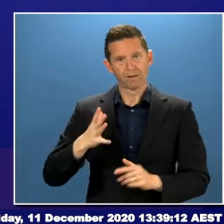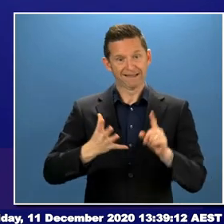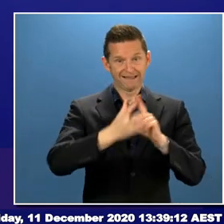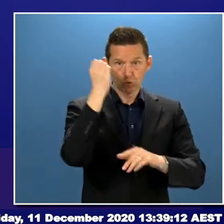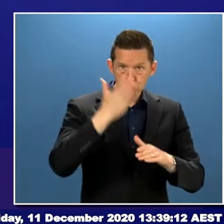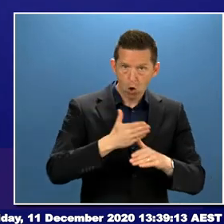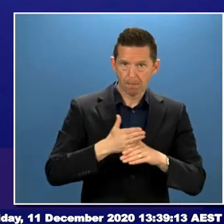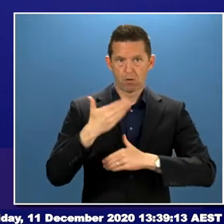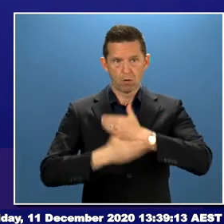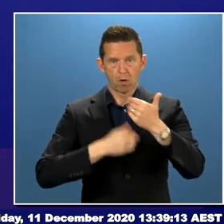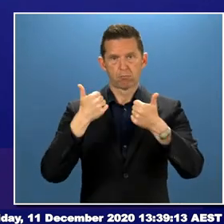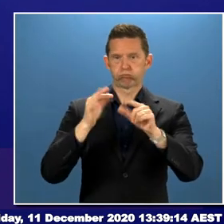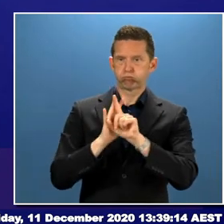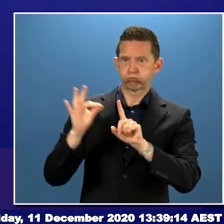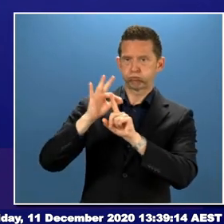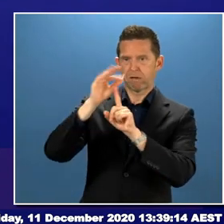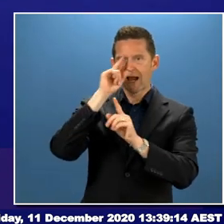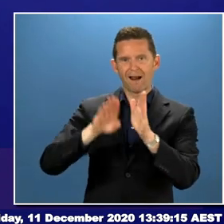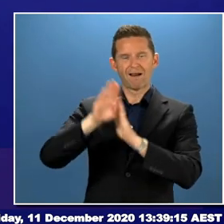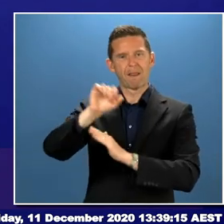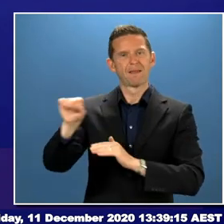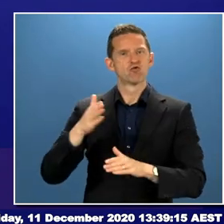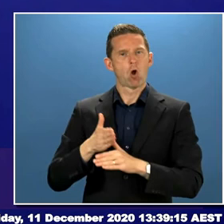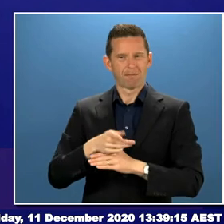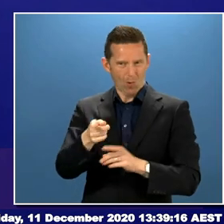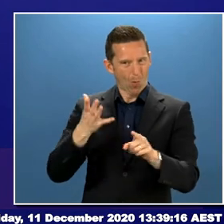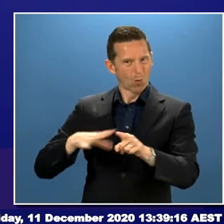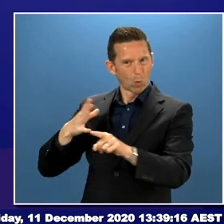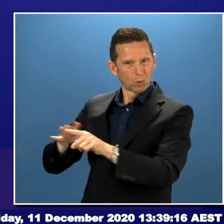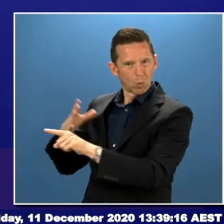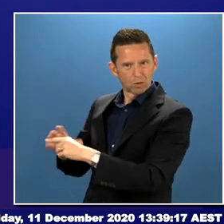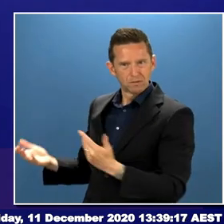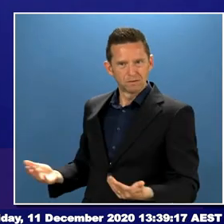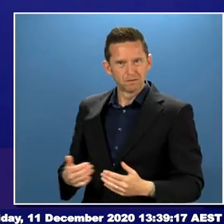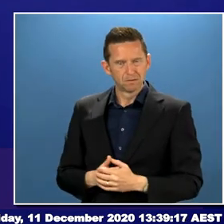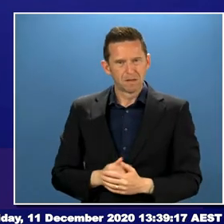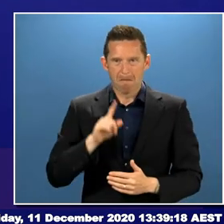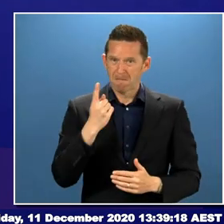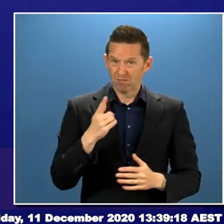in their employment. It is hardly surprising that the witnesses emphasise the personal